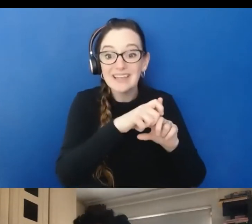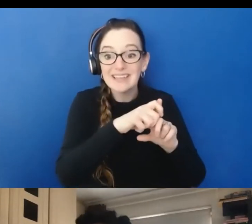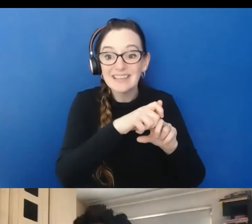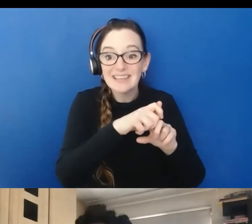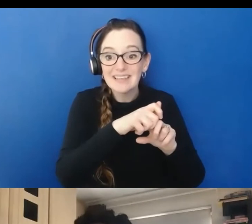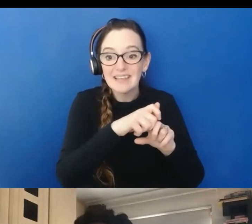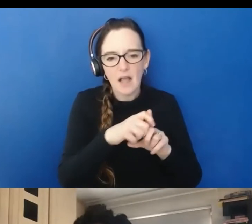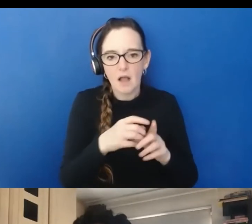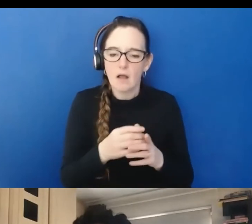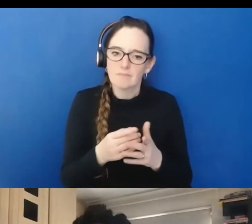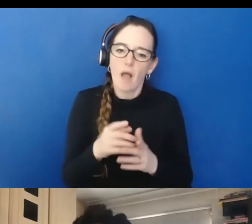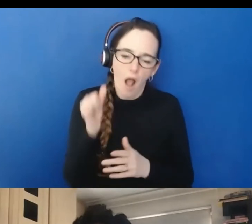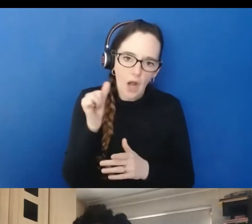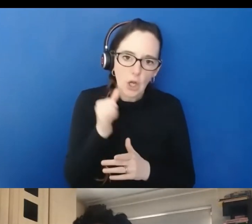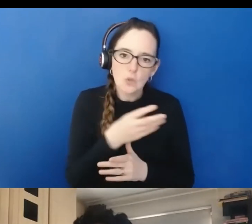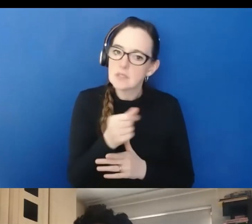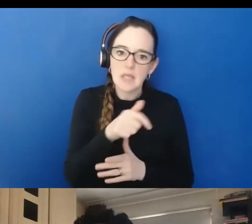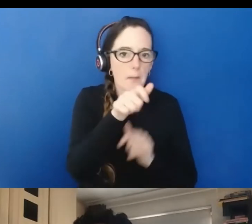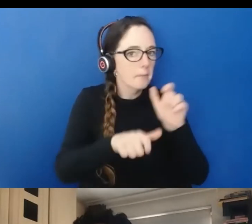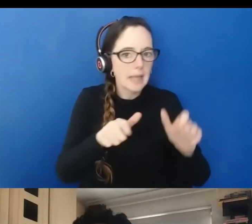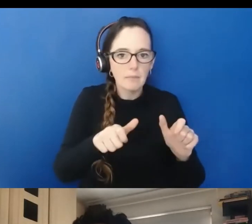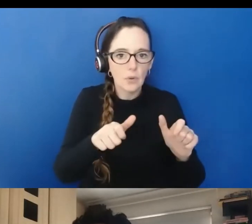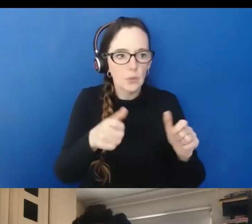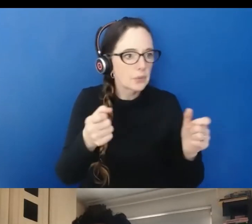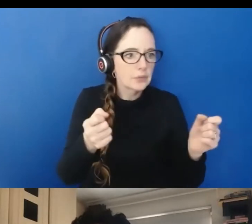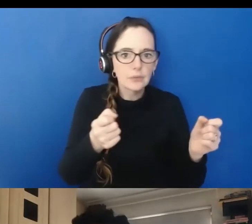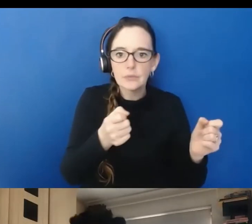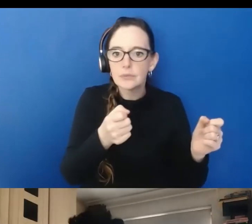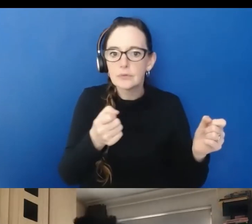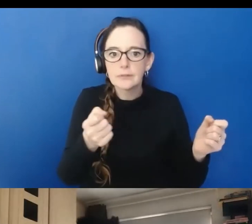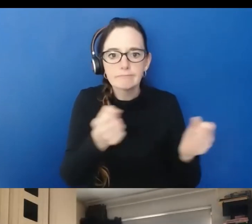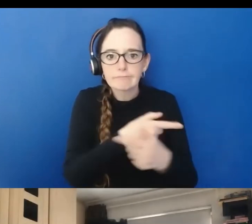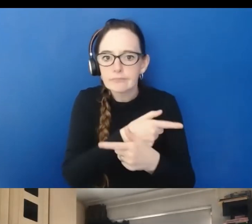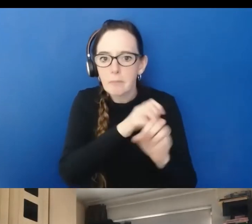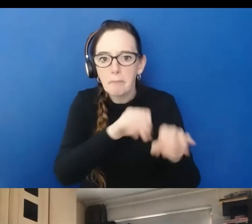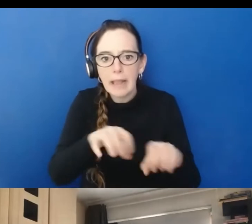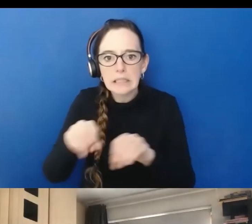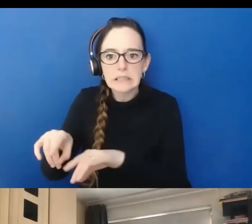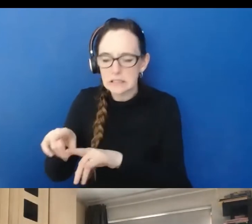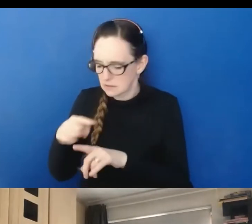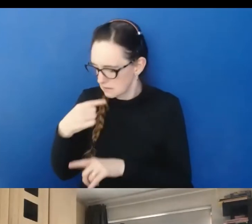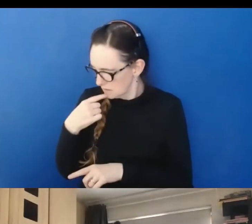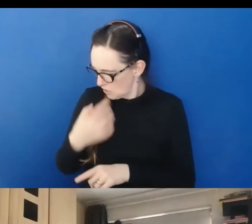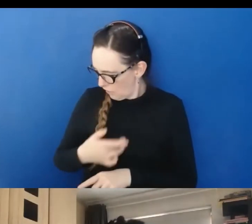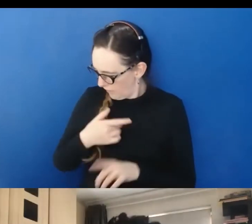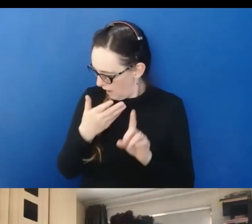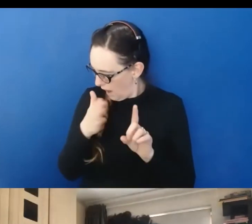people. I feel like I ve maybe forgotten the second